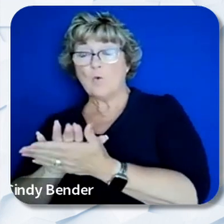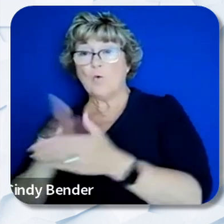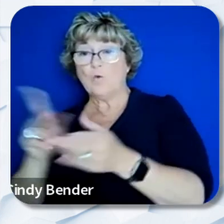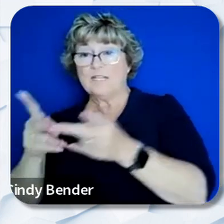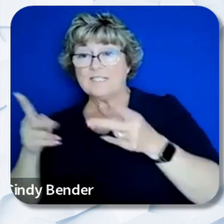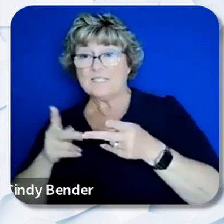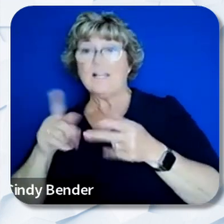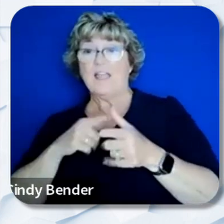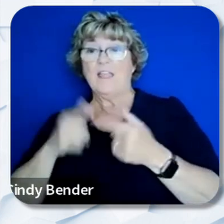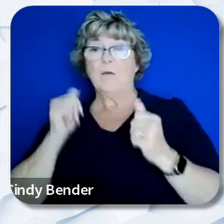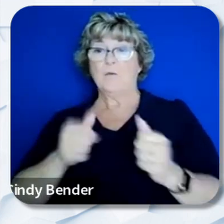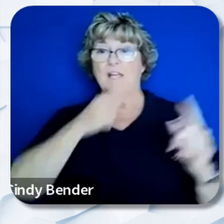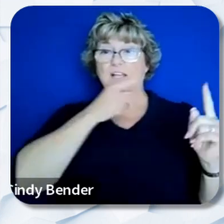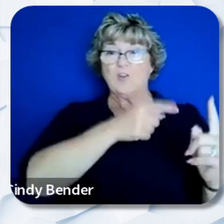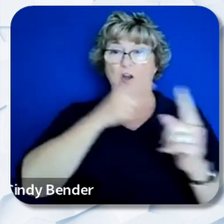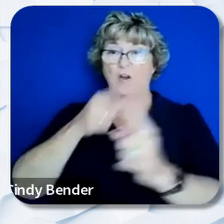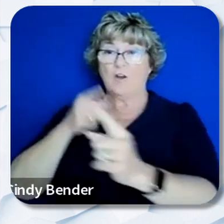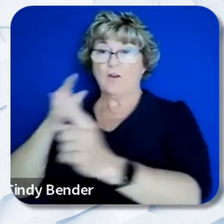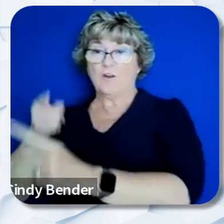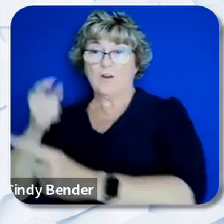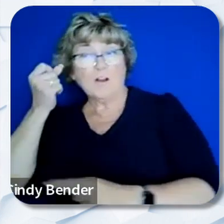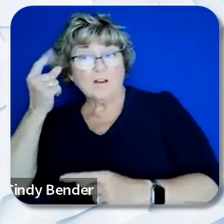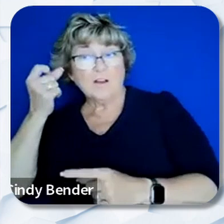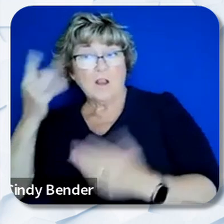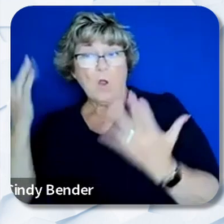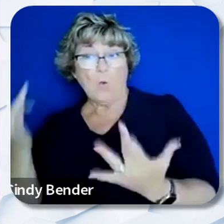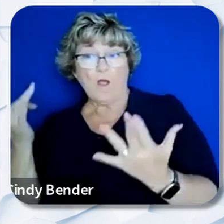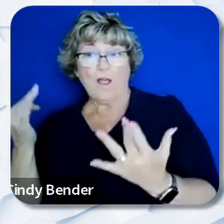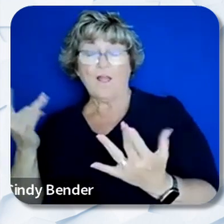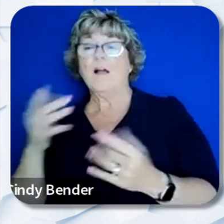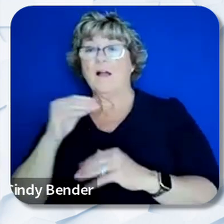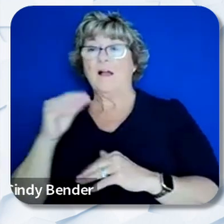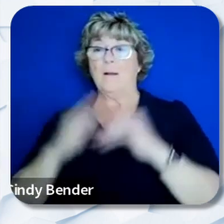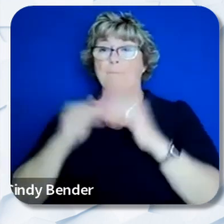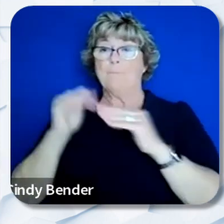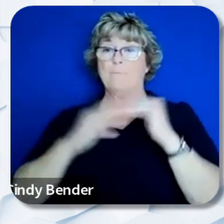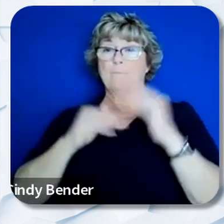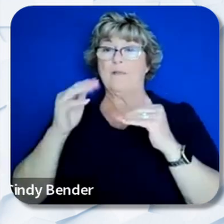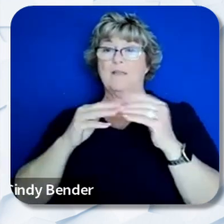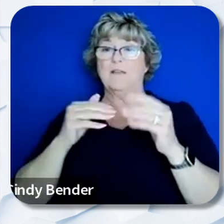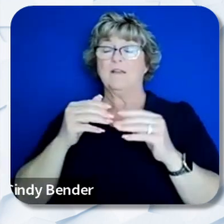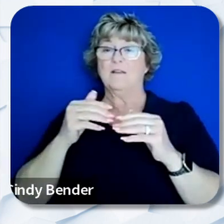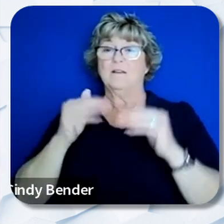target and understand why that's happening. And we can build out high-leverage activities